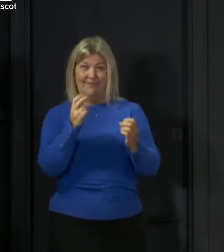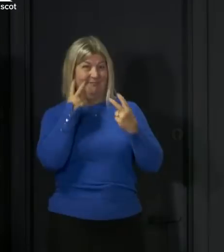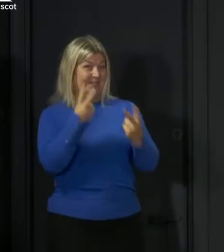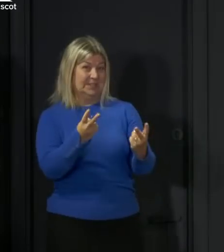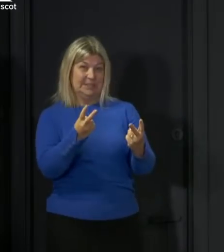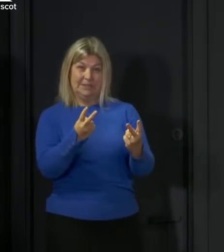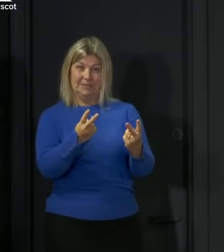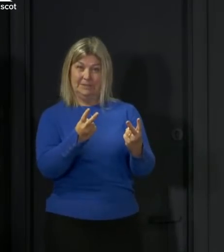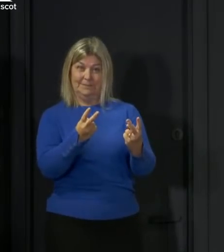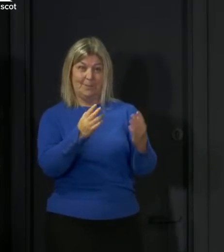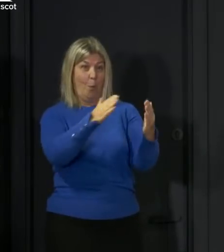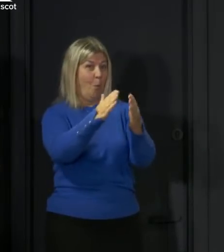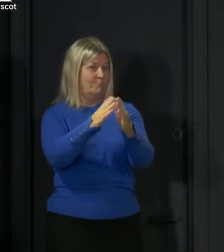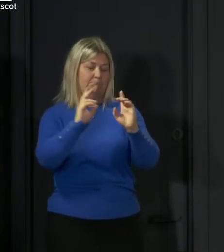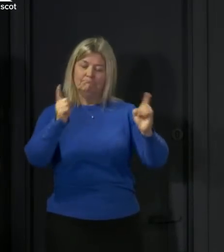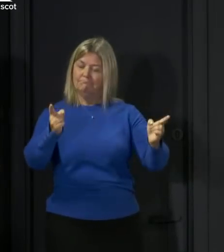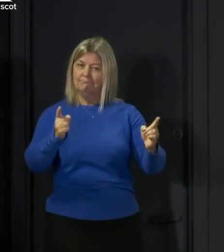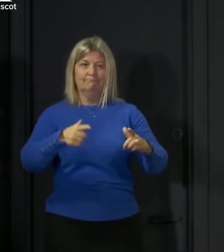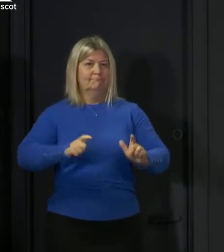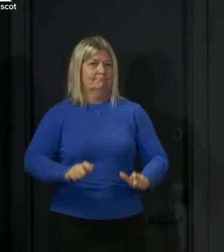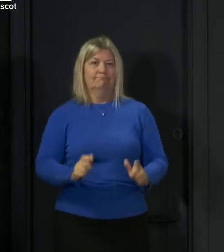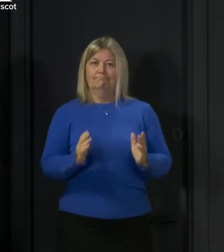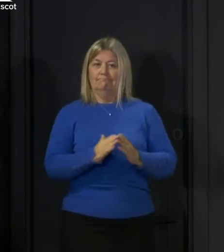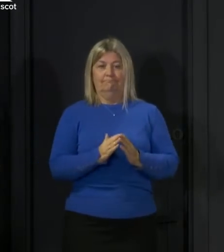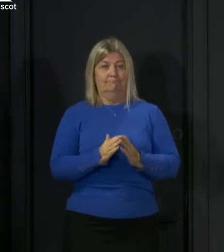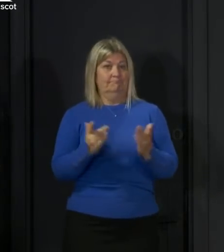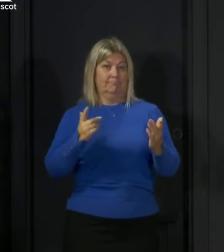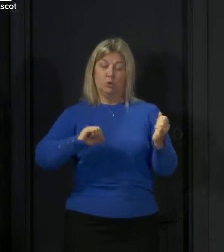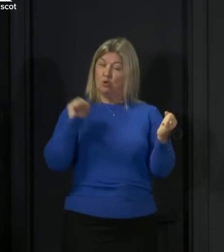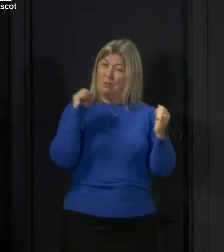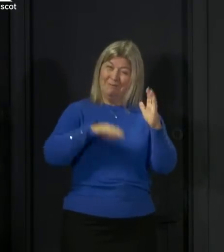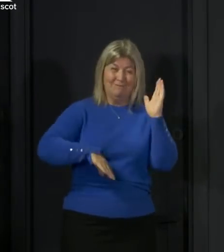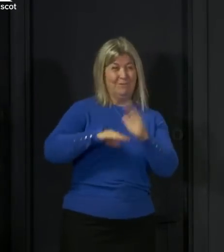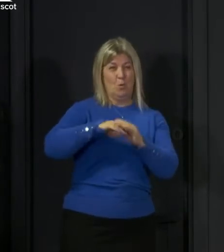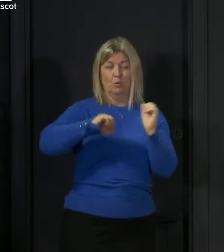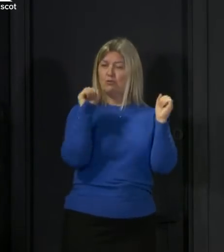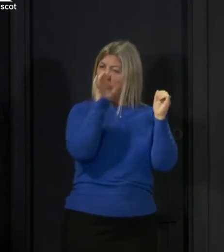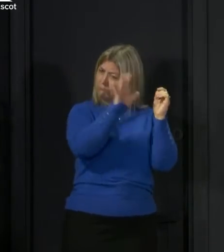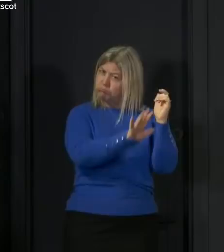homes at the moment and that applies in every part of Scotland except of course for